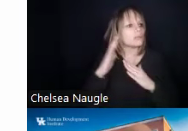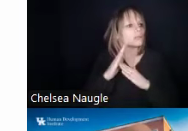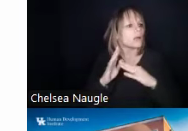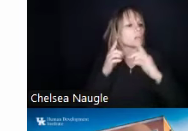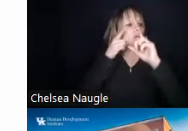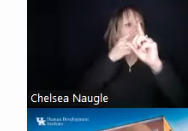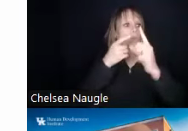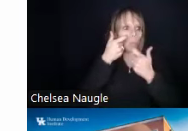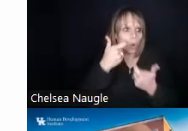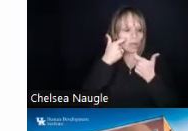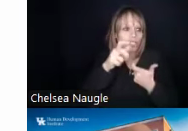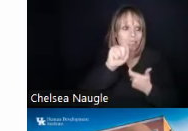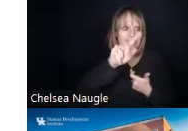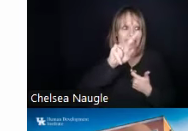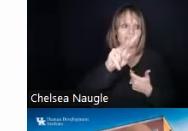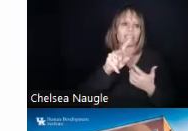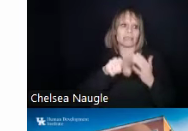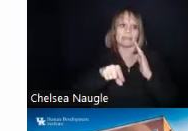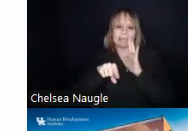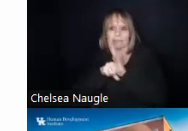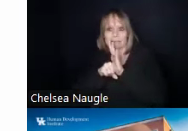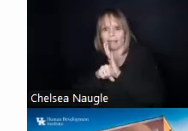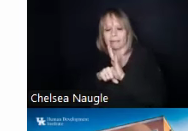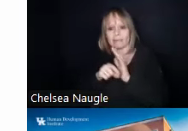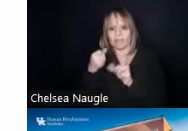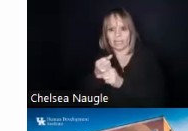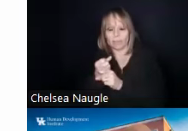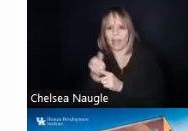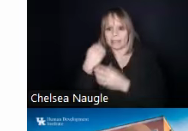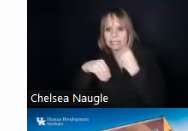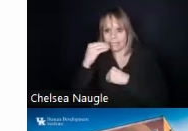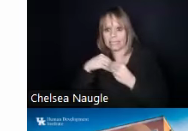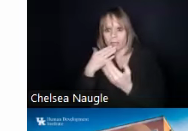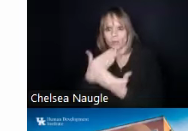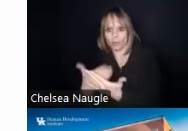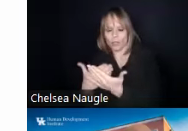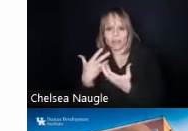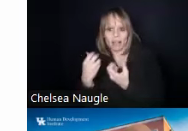was negatively related to healthy eating. We also took uh measures on healthy eating behaviors. By the way,